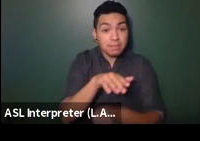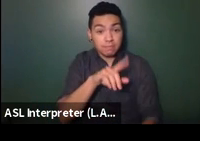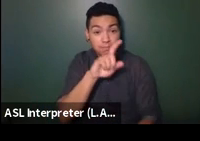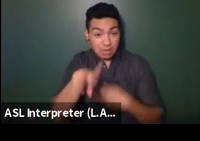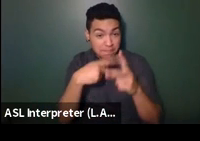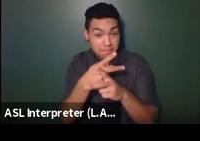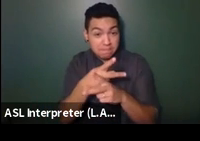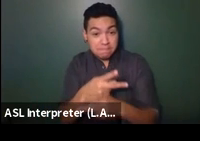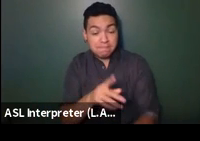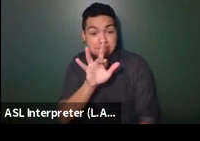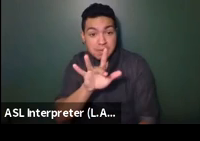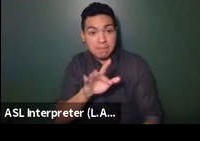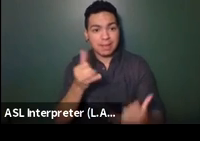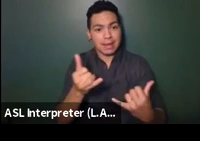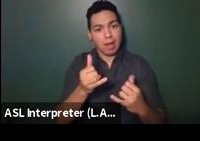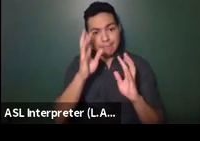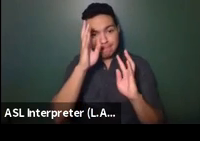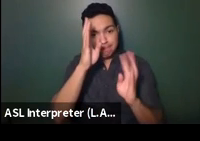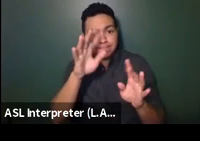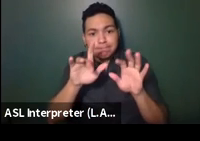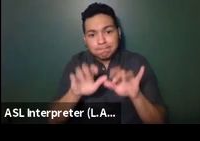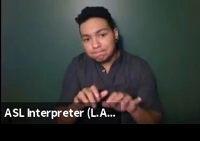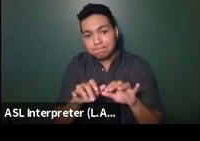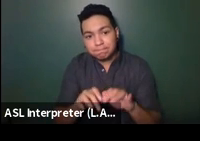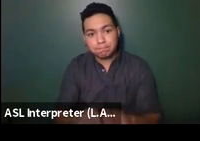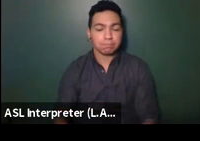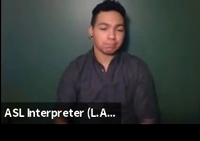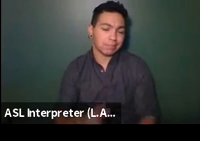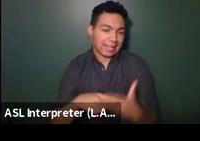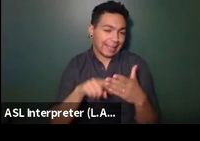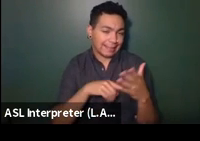ESD 189 - Amy Colburn: I can create that question type. I'm just going to cancel. I won't go through all of that.